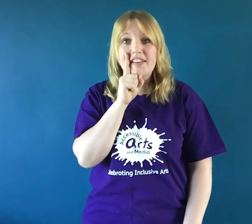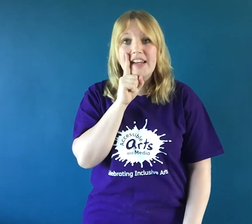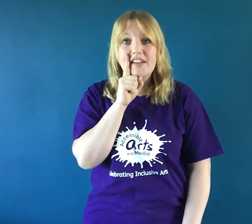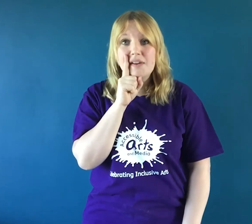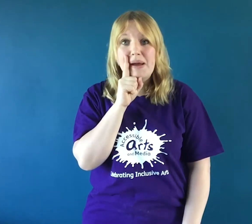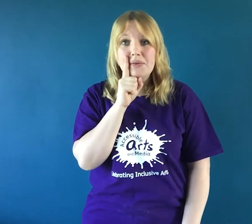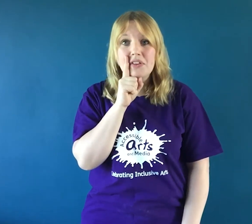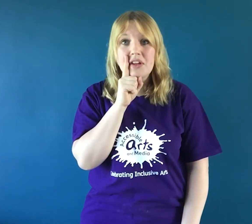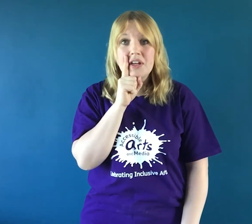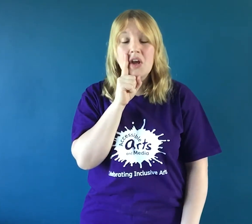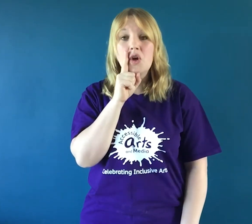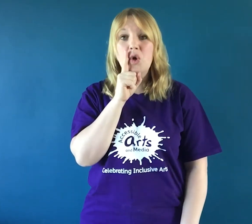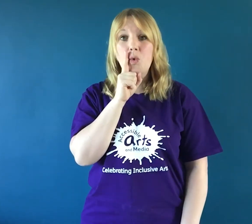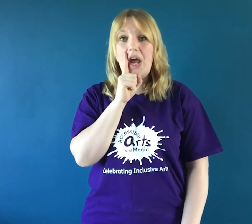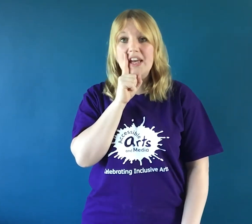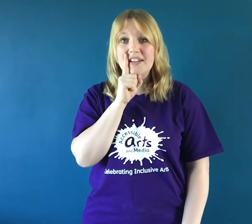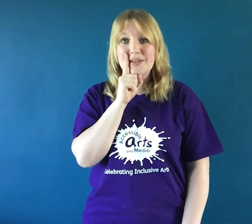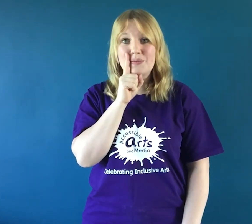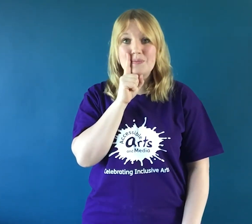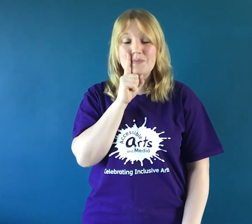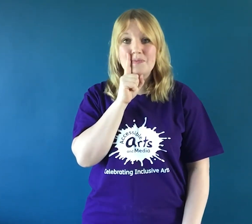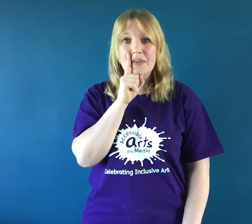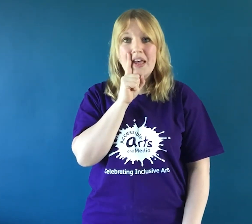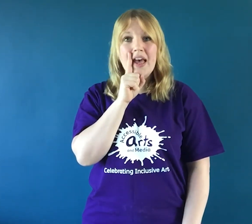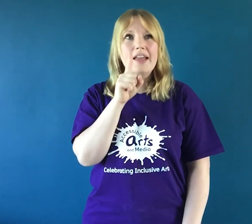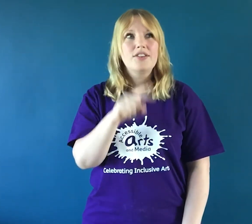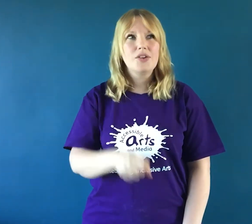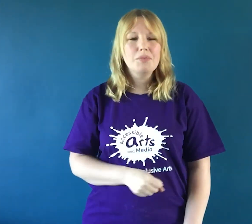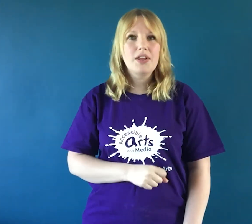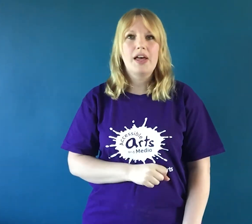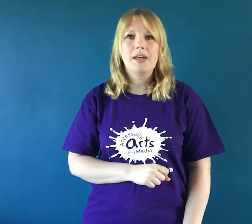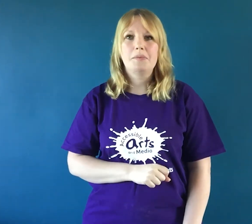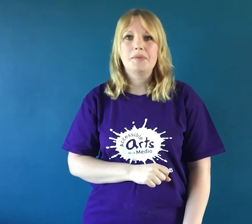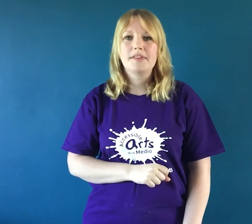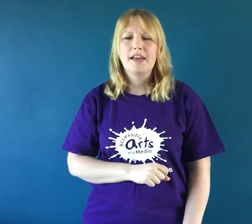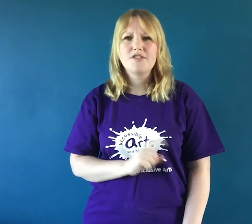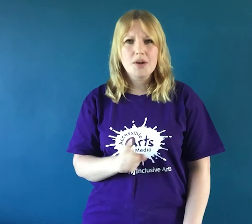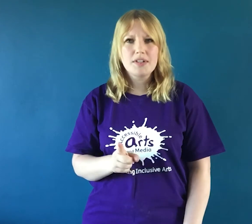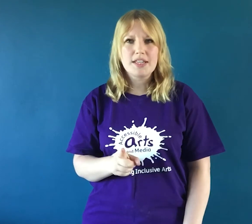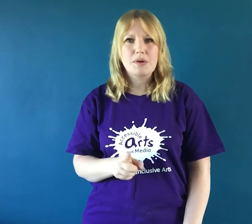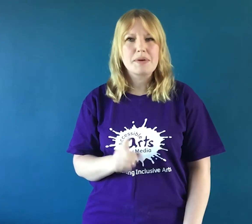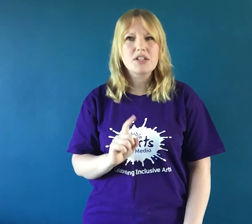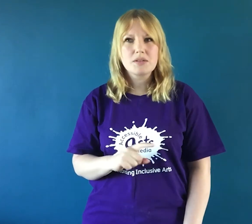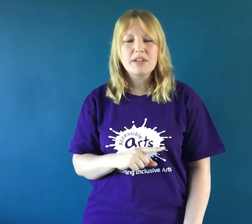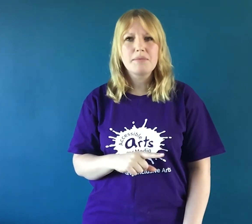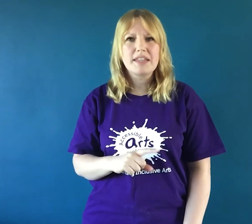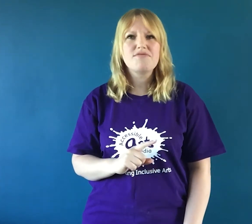side of your mouth. Quiet. And sometimes, I’ve chosen this one, because sometimes